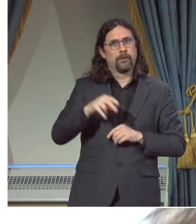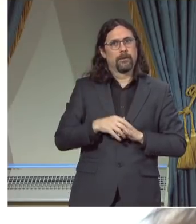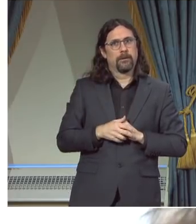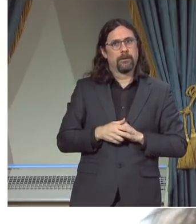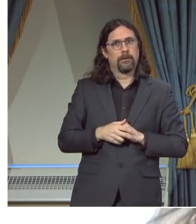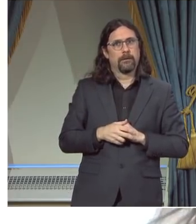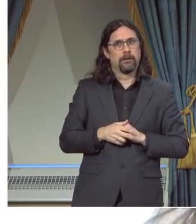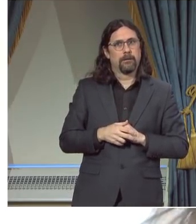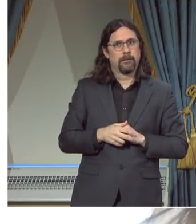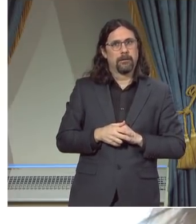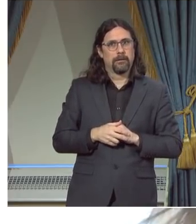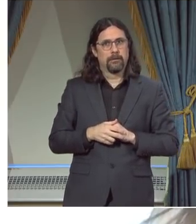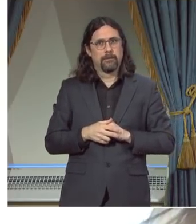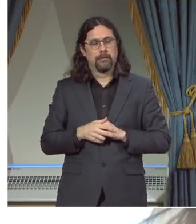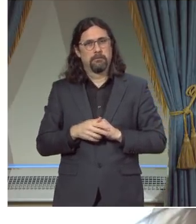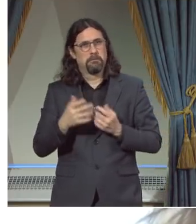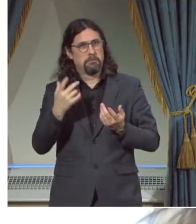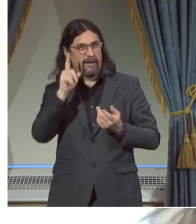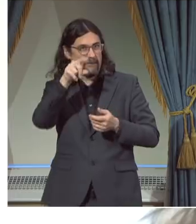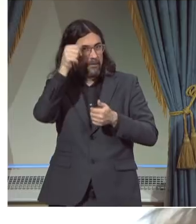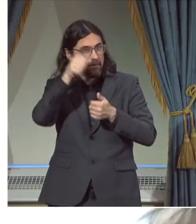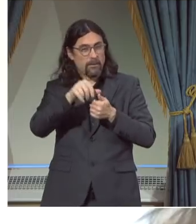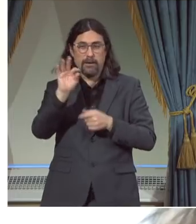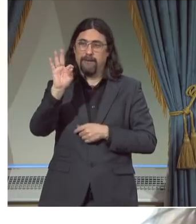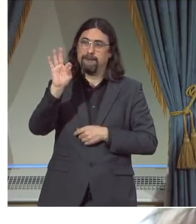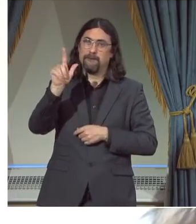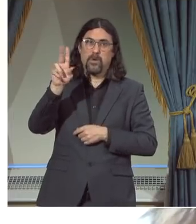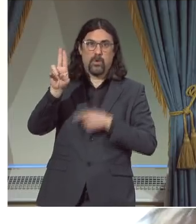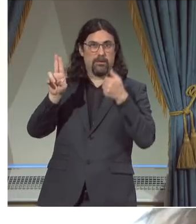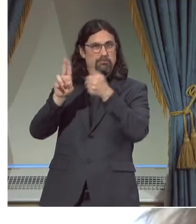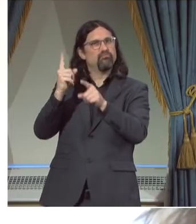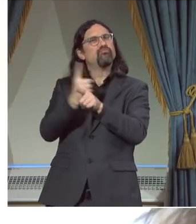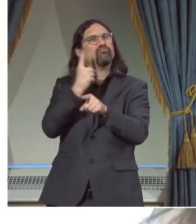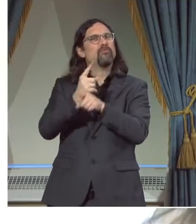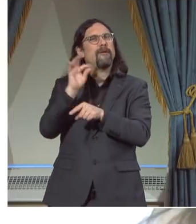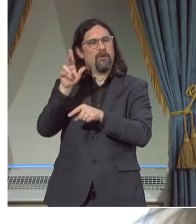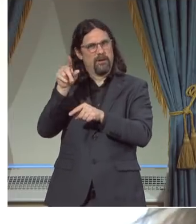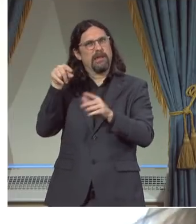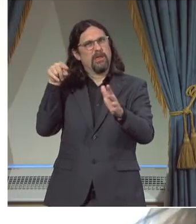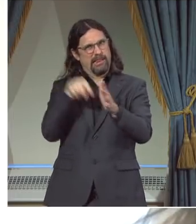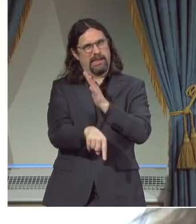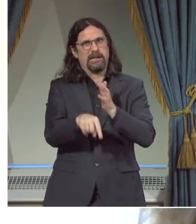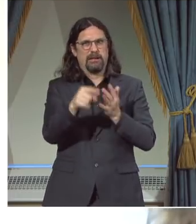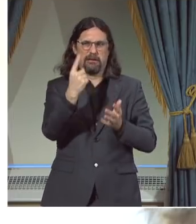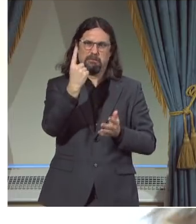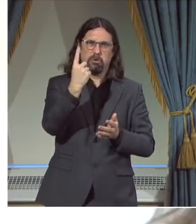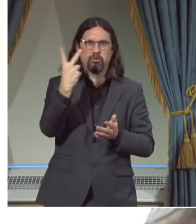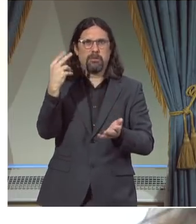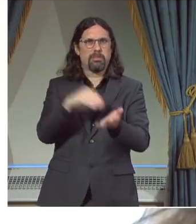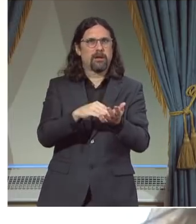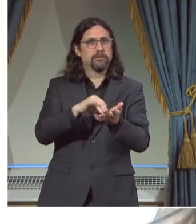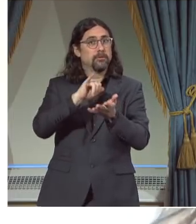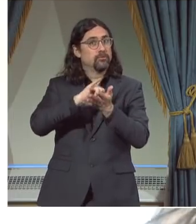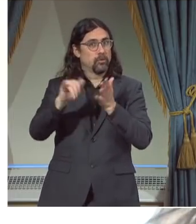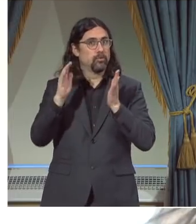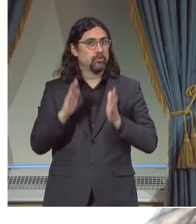YEARLY BASIS NEW YORK LOSE 1S,000 TO 2,000 PEOPLE BECAUSE OF